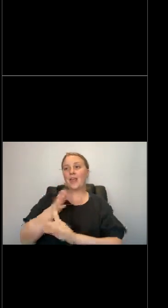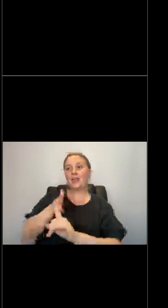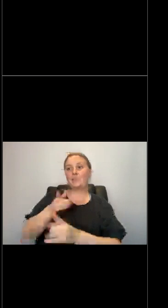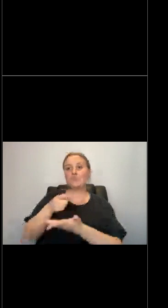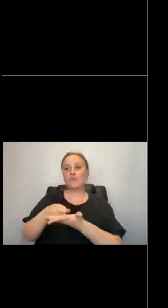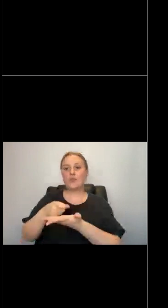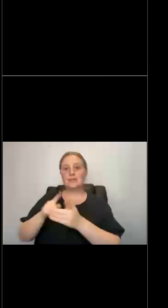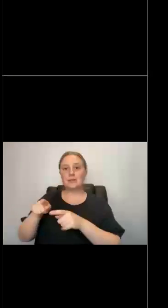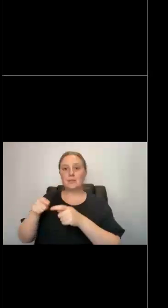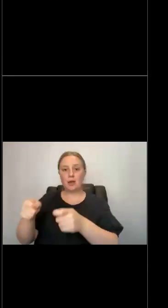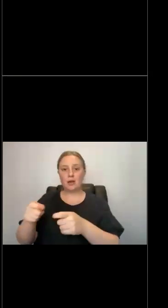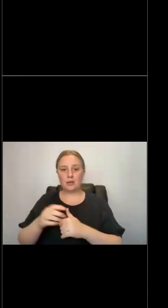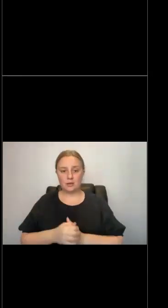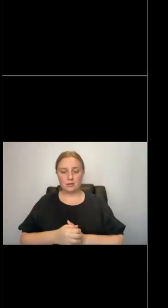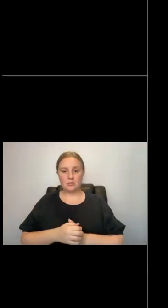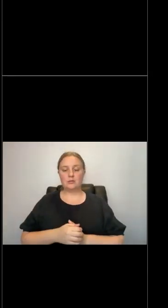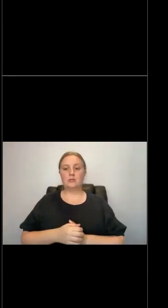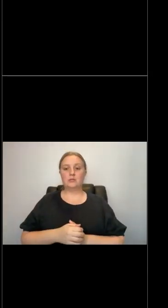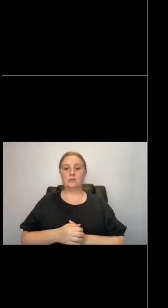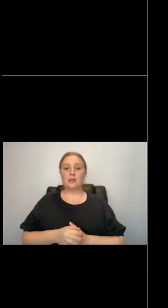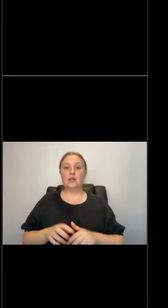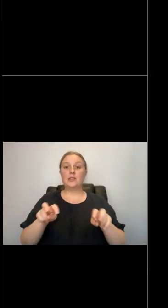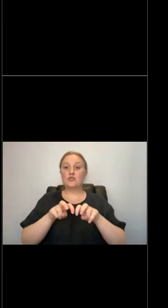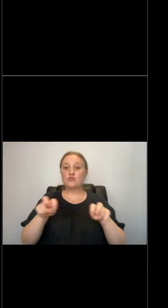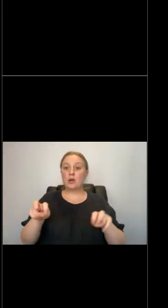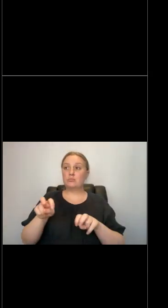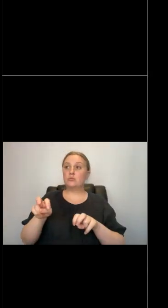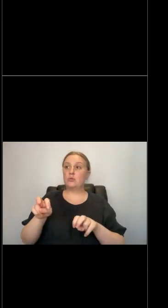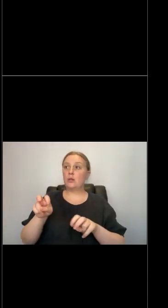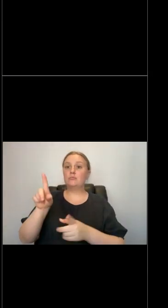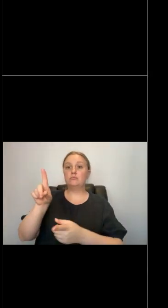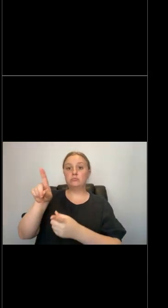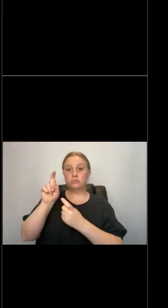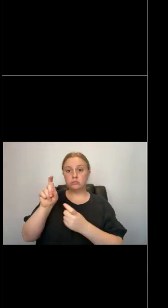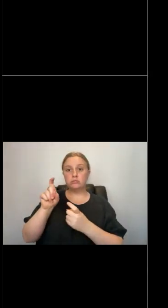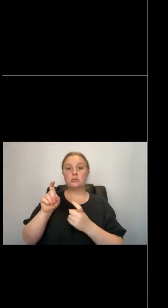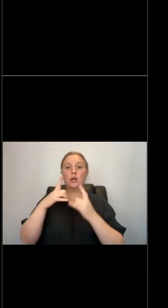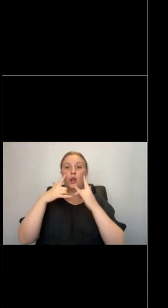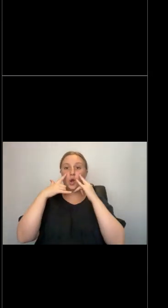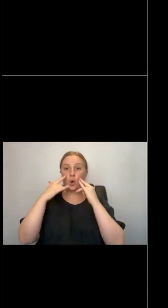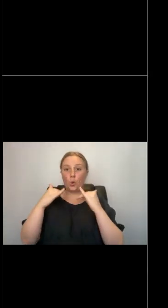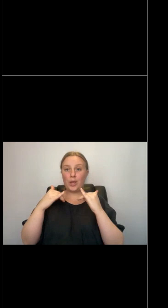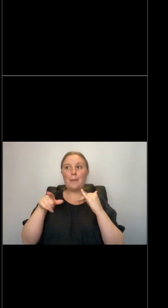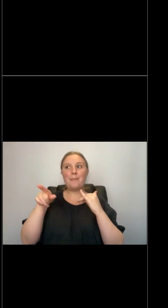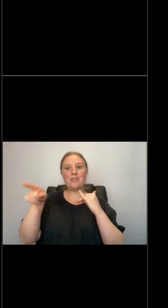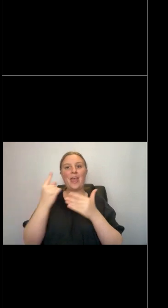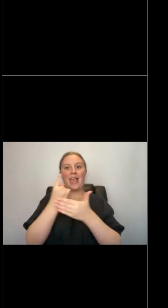appointed by the tribunal are independent of Queensland Health and the tribunal